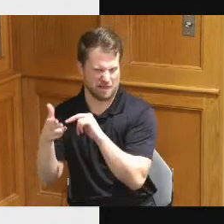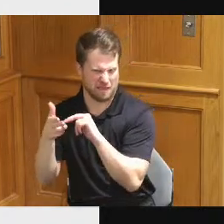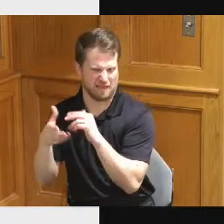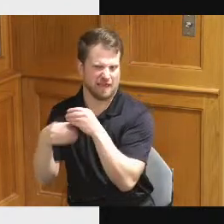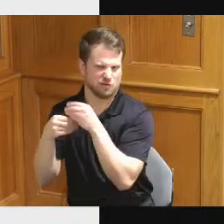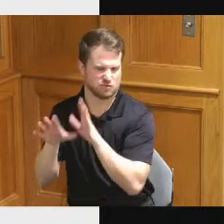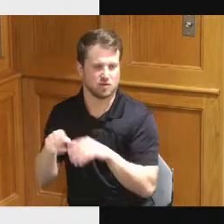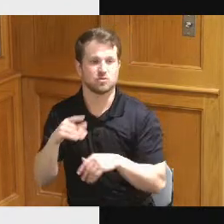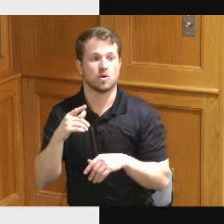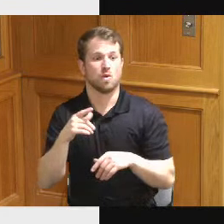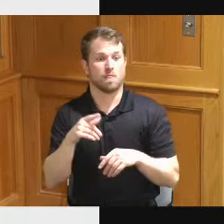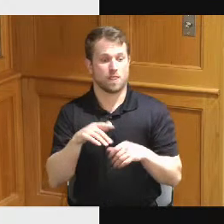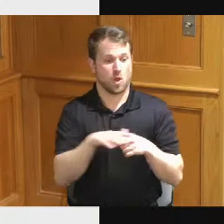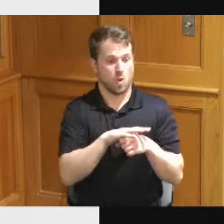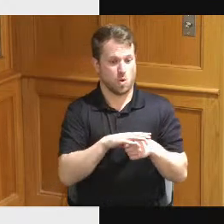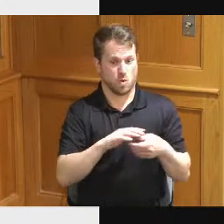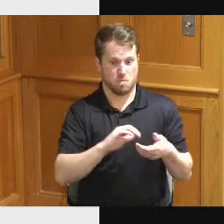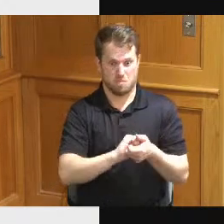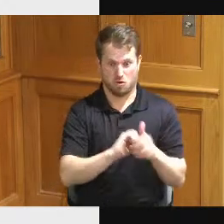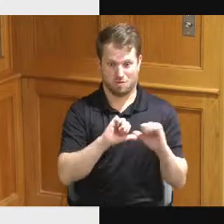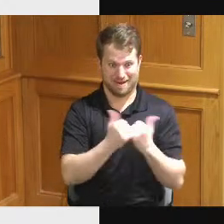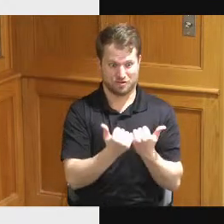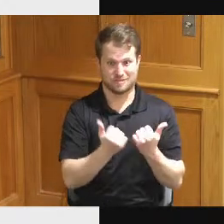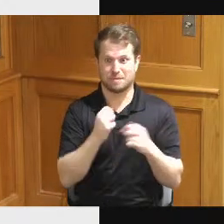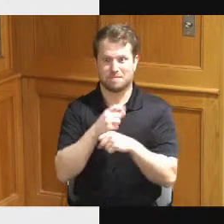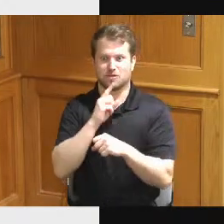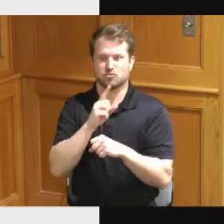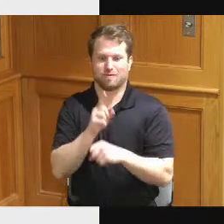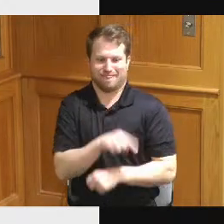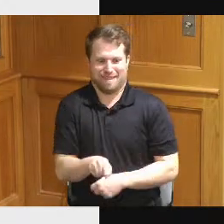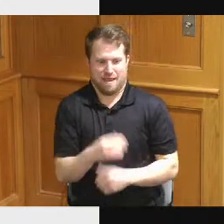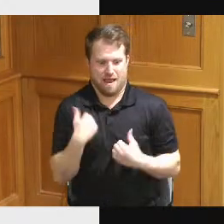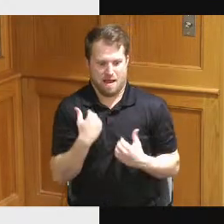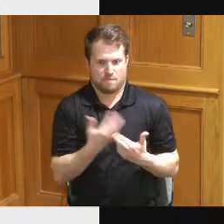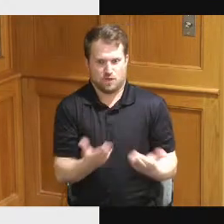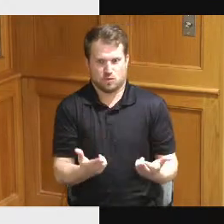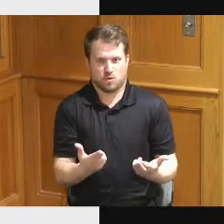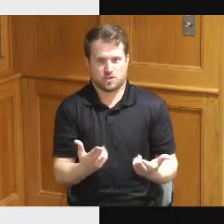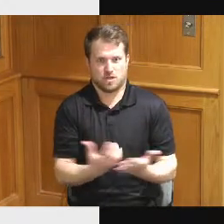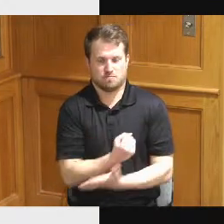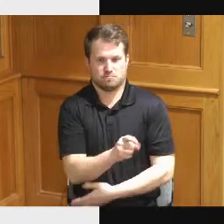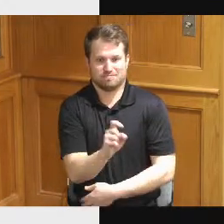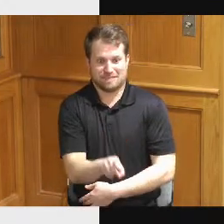partner agencies have the resources they need to help people who are experiencing homelessness